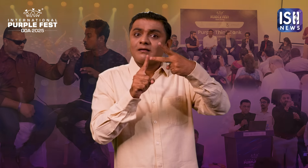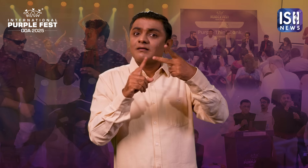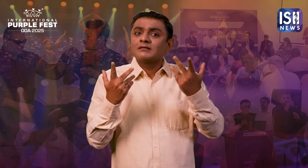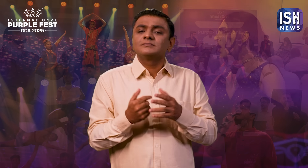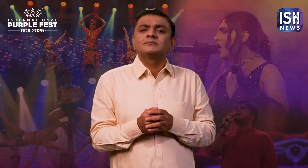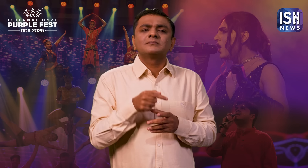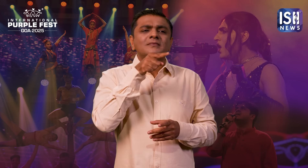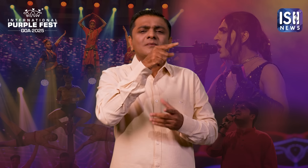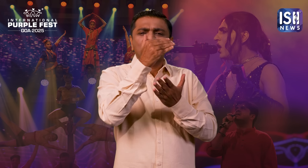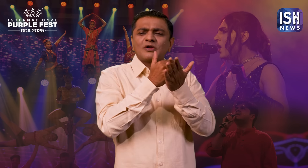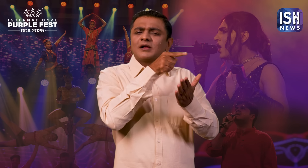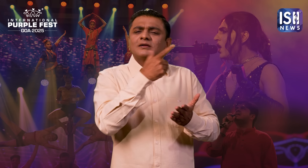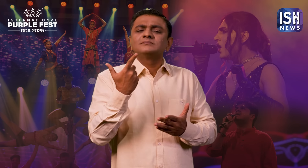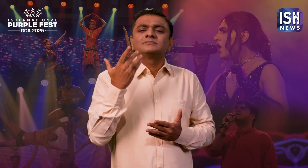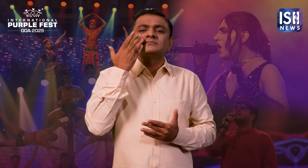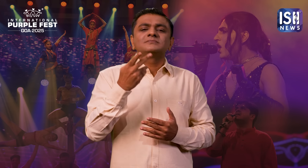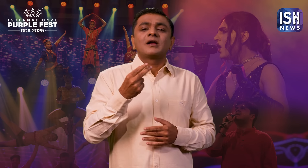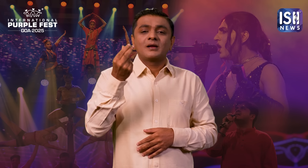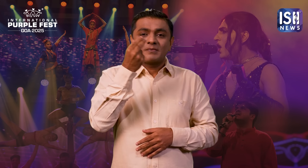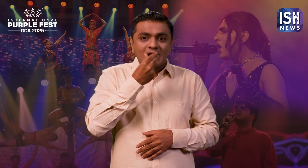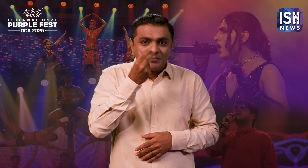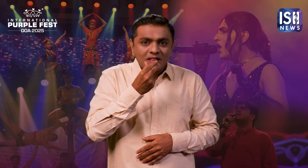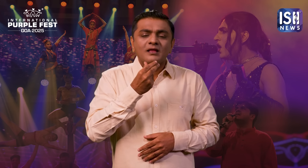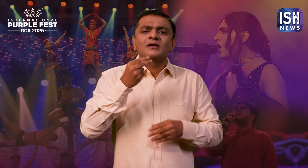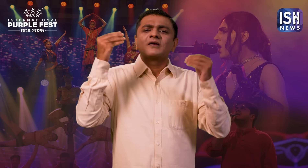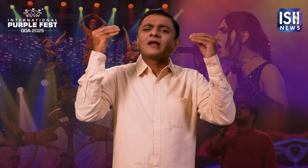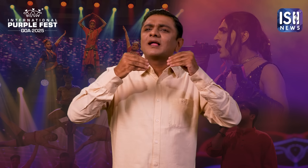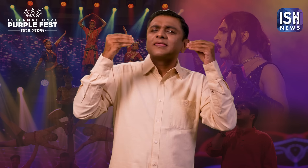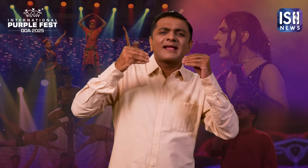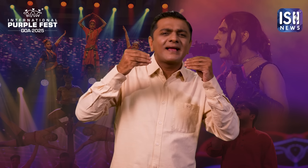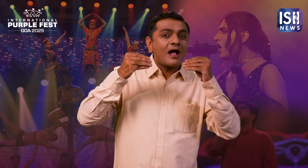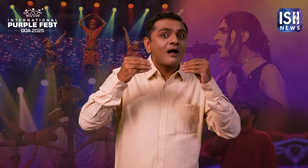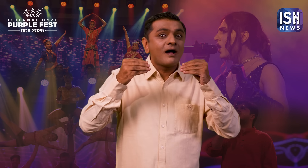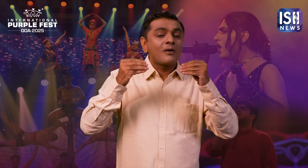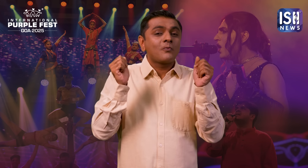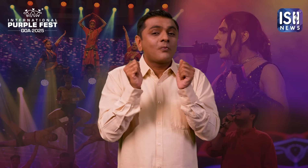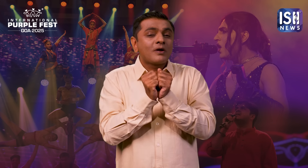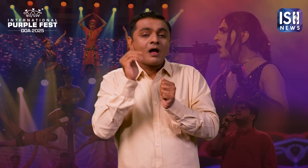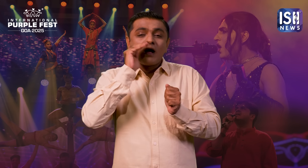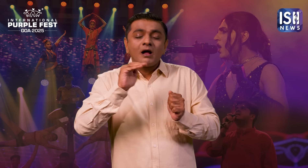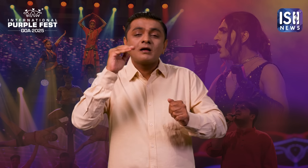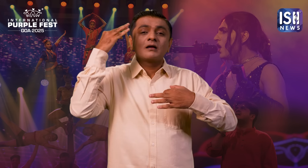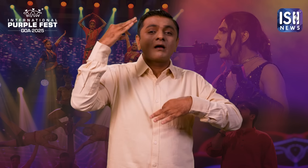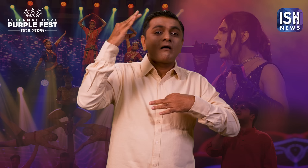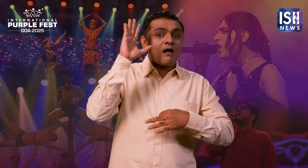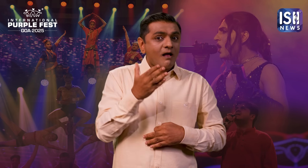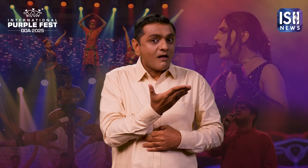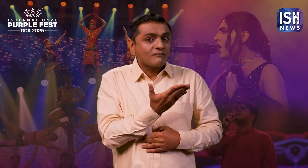2. There will be Purple Rain which has music and dance.